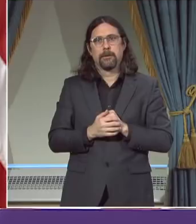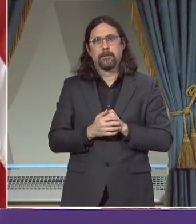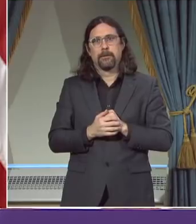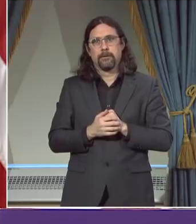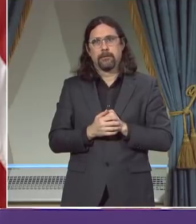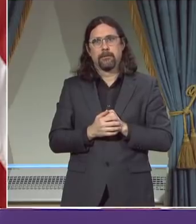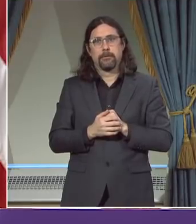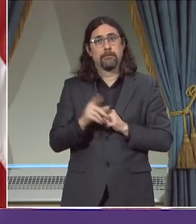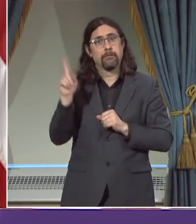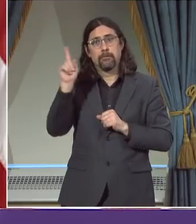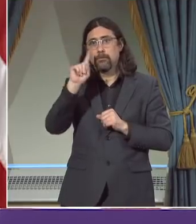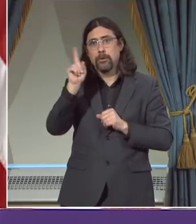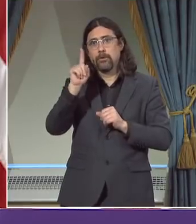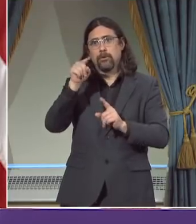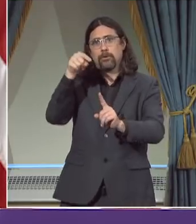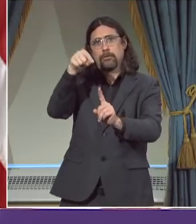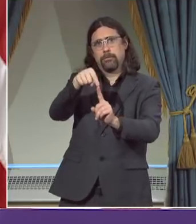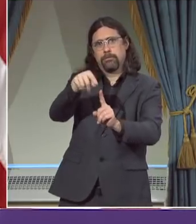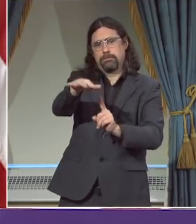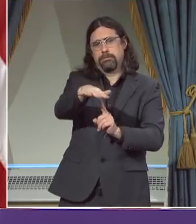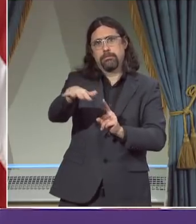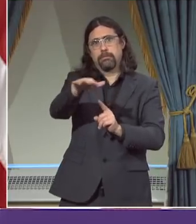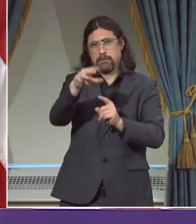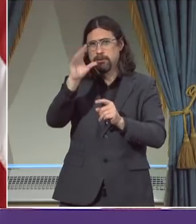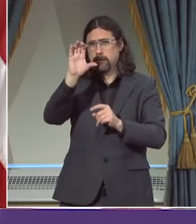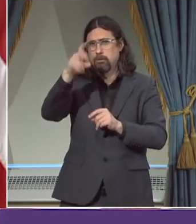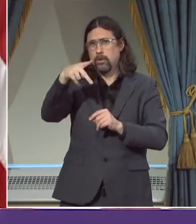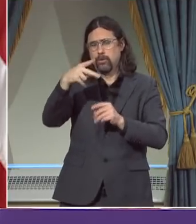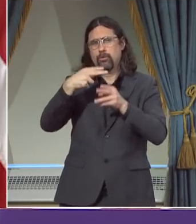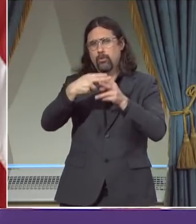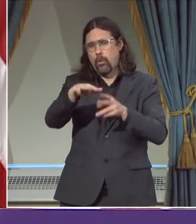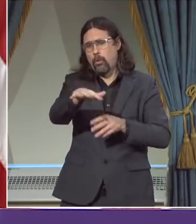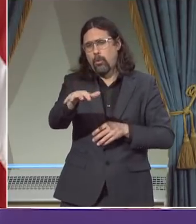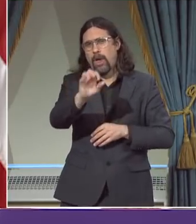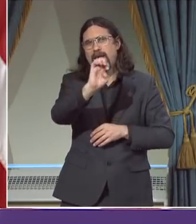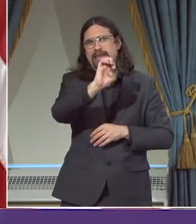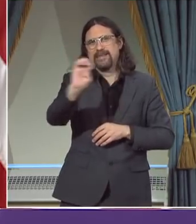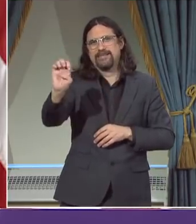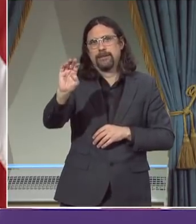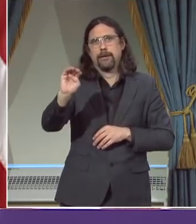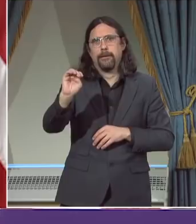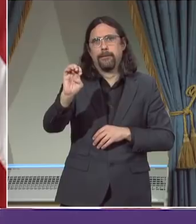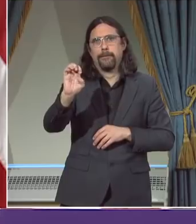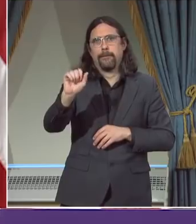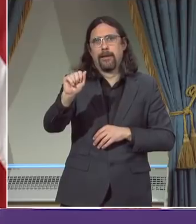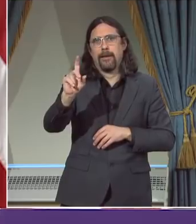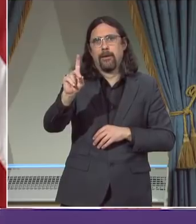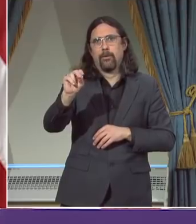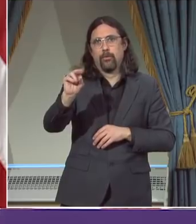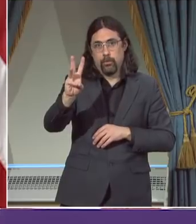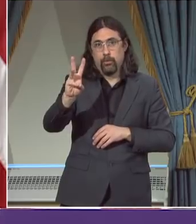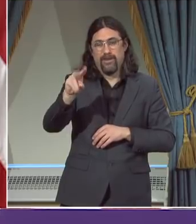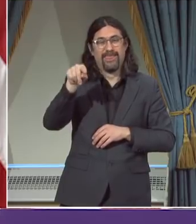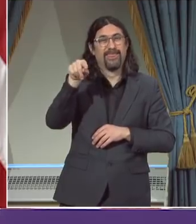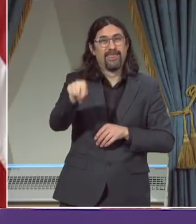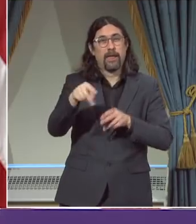SHOULD BE OPERATIONAL BY TUESDAY. OTRHE QUICK